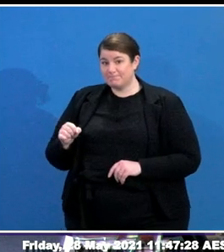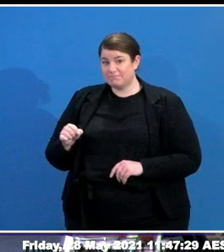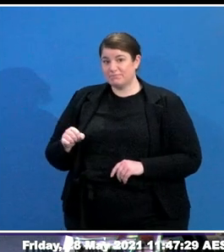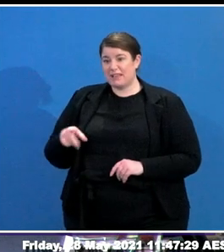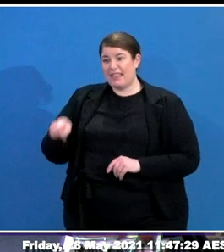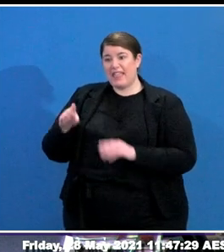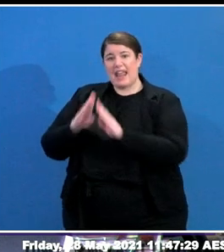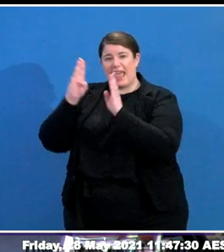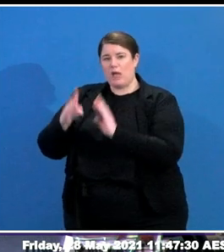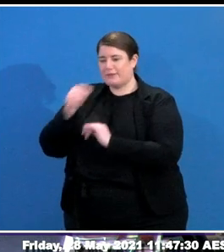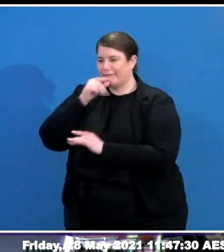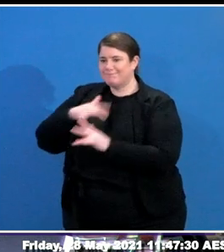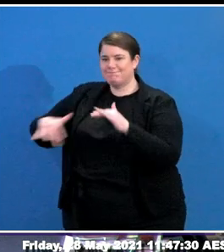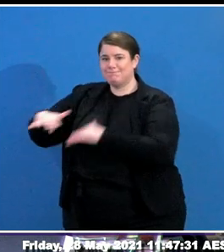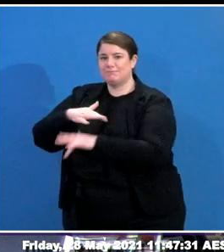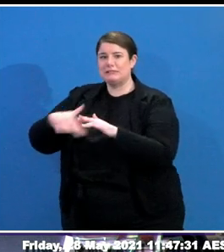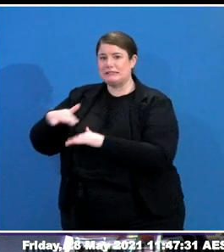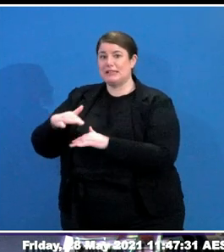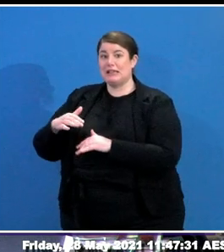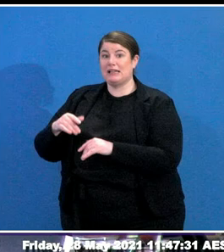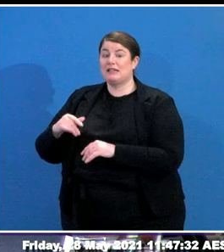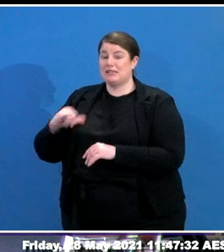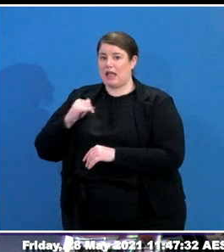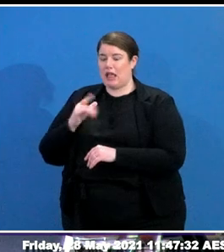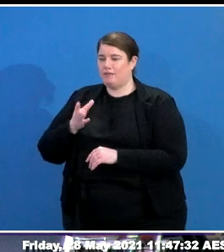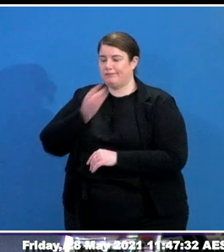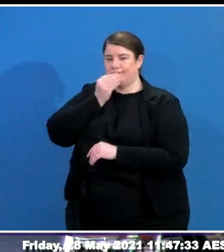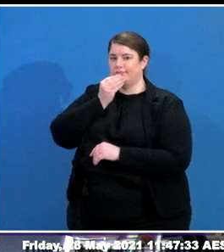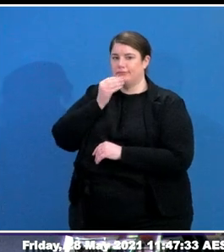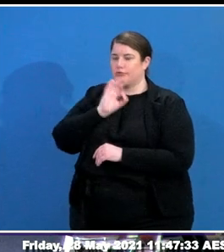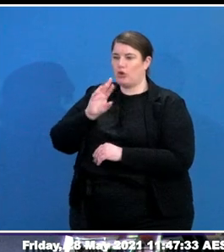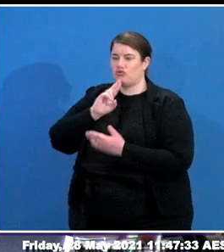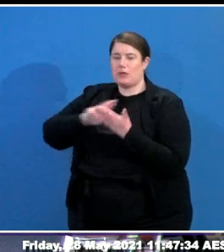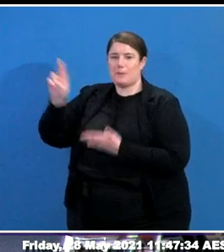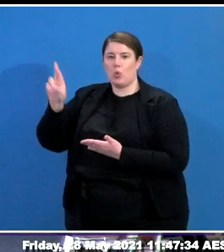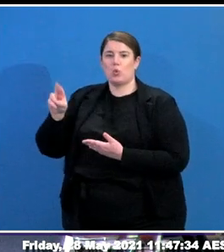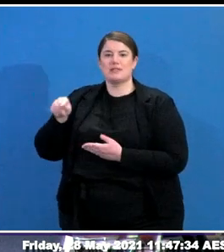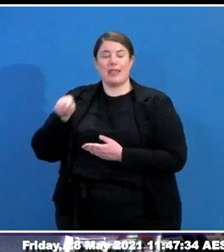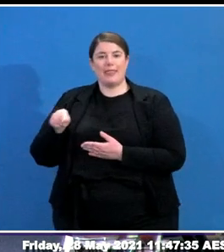there where the staff weren't reporting all the incidents and complaints and that is a grave misgiving.